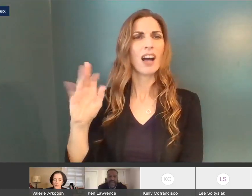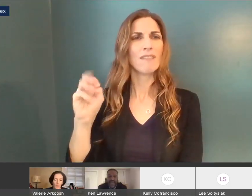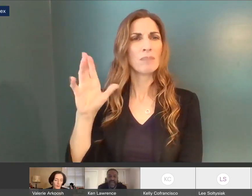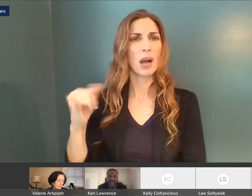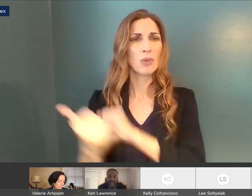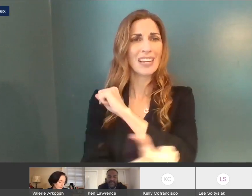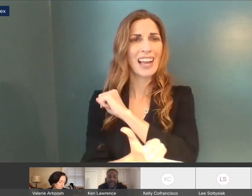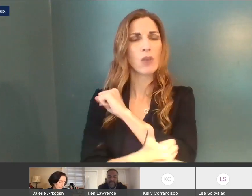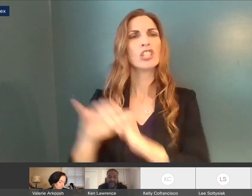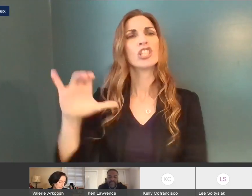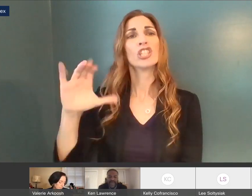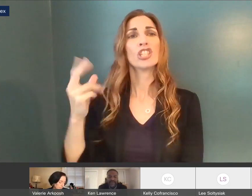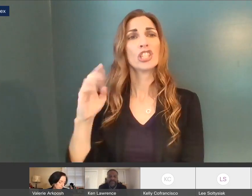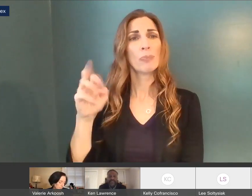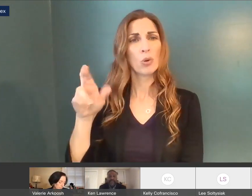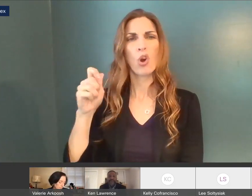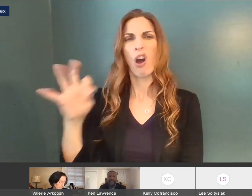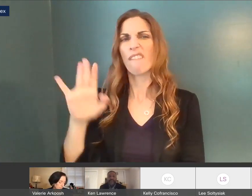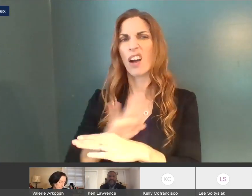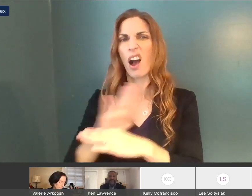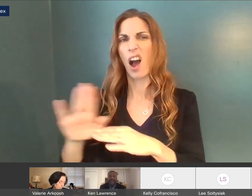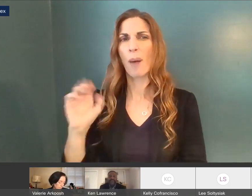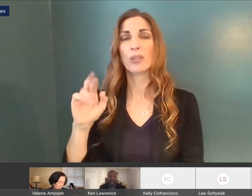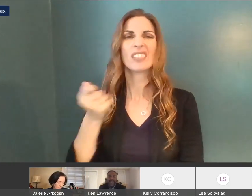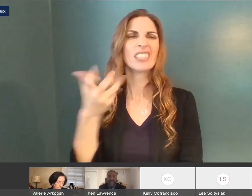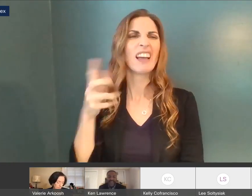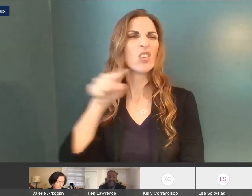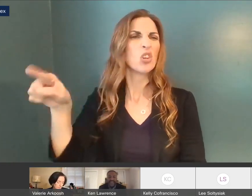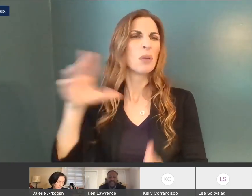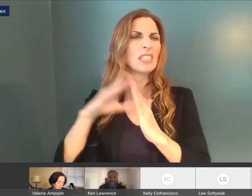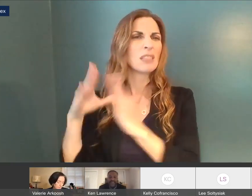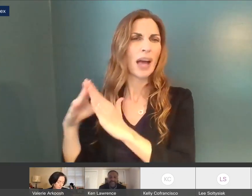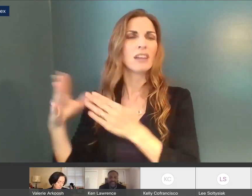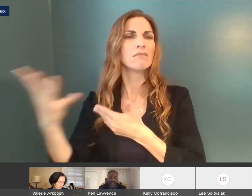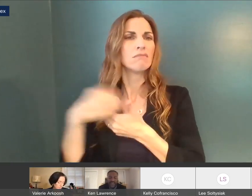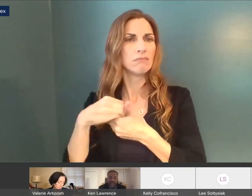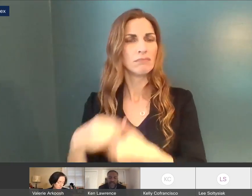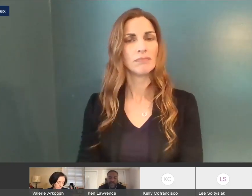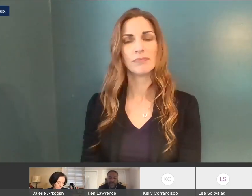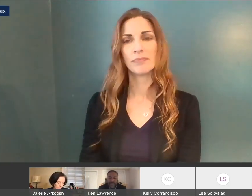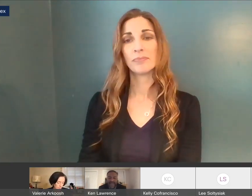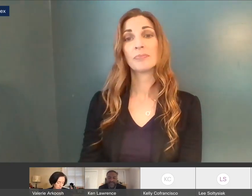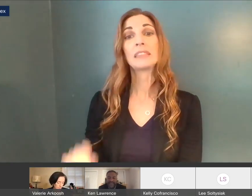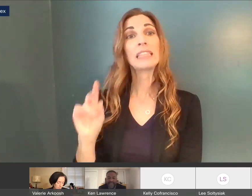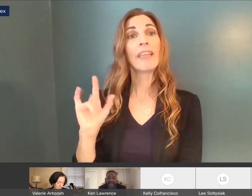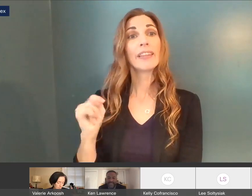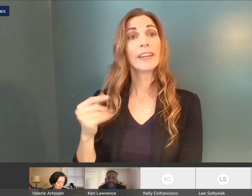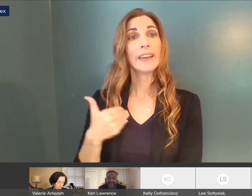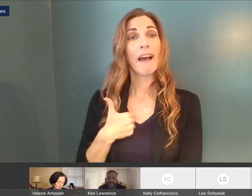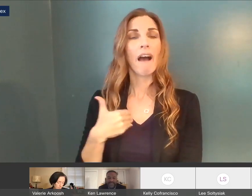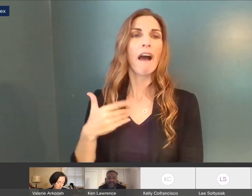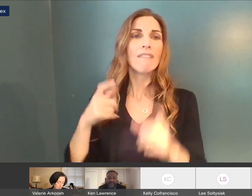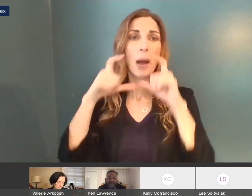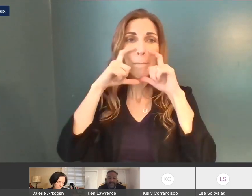and several Montgomery County municipalities. And these kits contain washable masks, hand sanitizer,